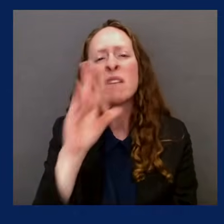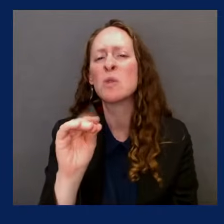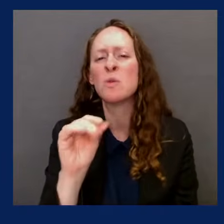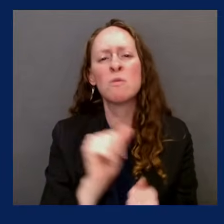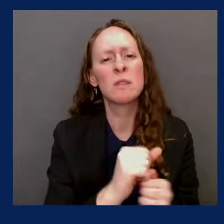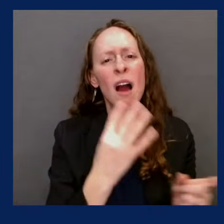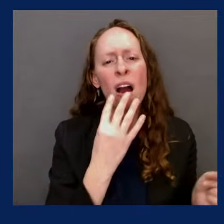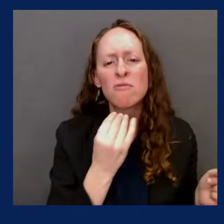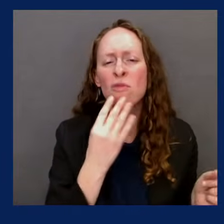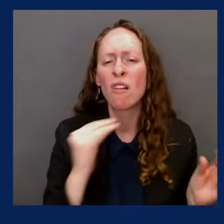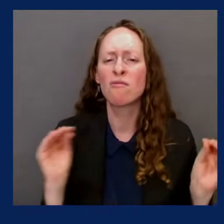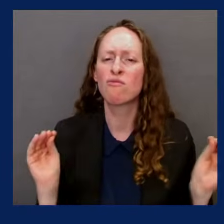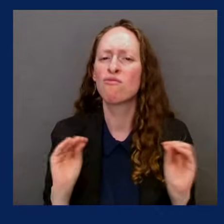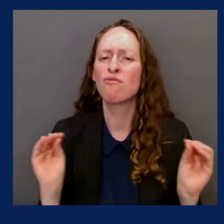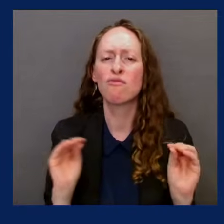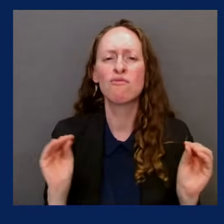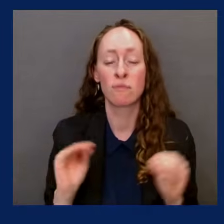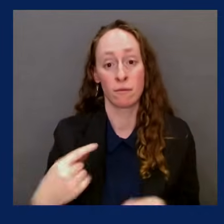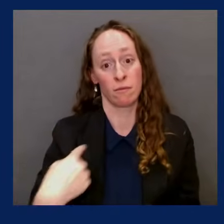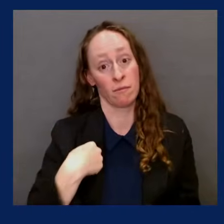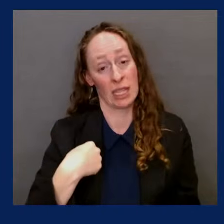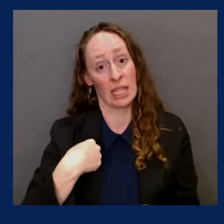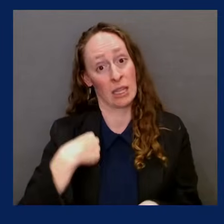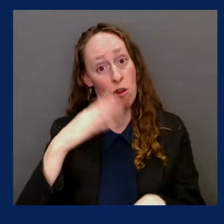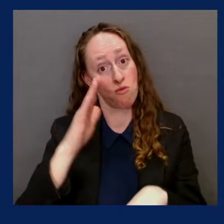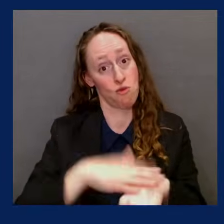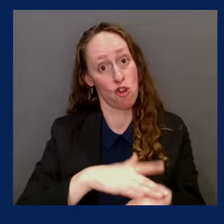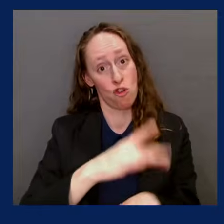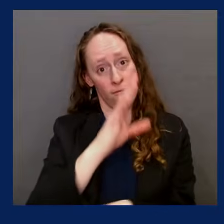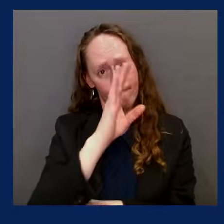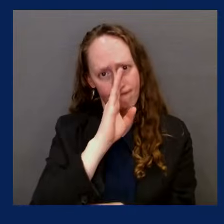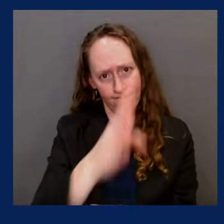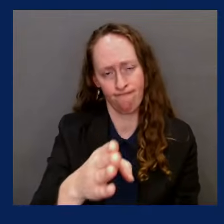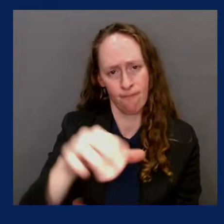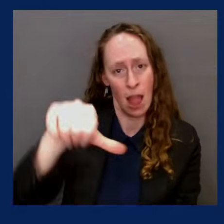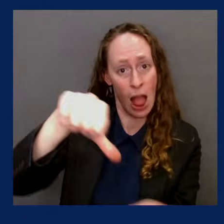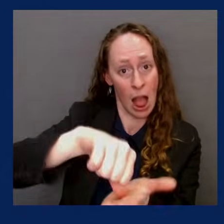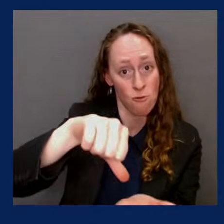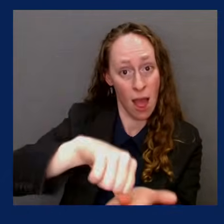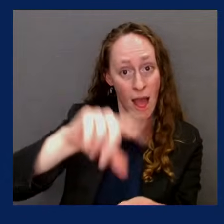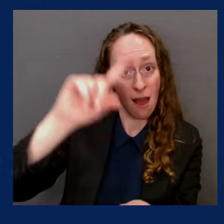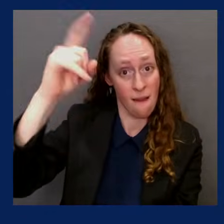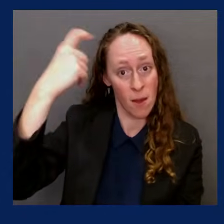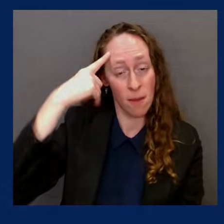was that if they continue to move against those troops, we will respond, and he should be prepared.